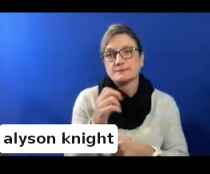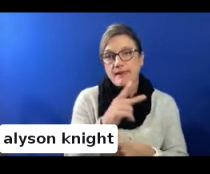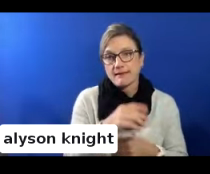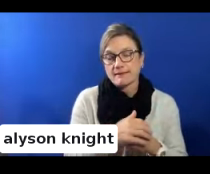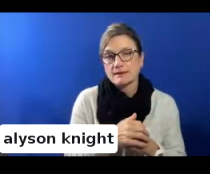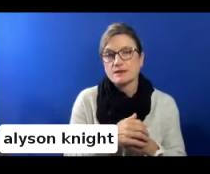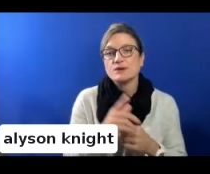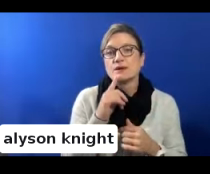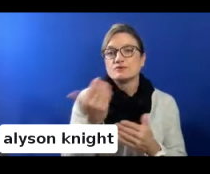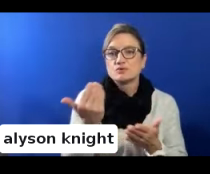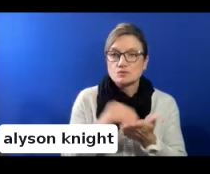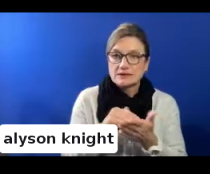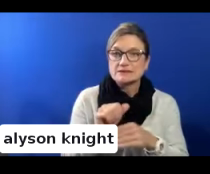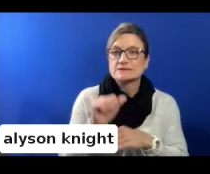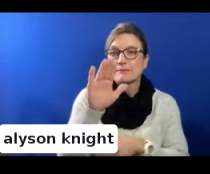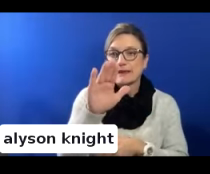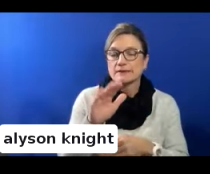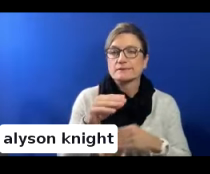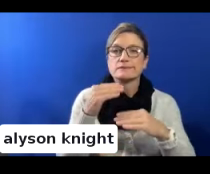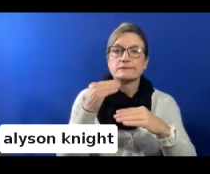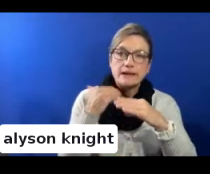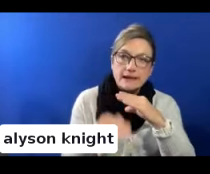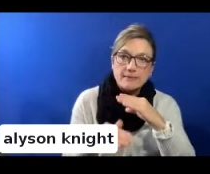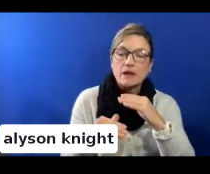submit a an email with a new timeline.